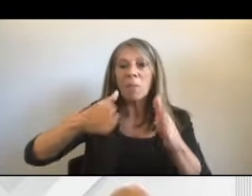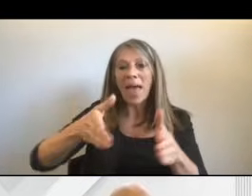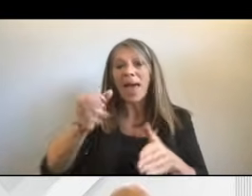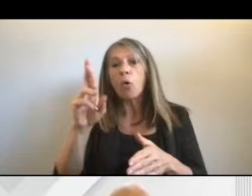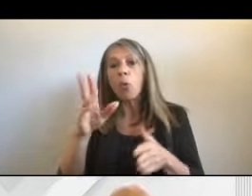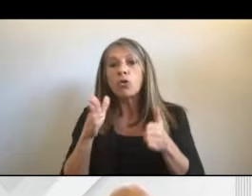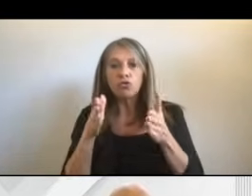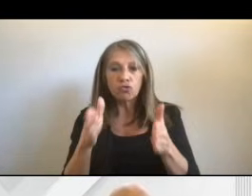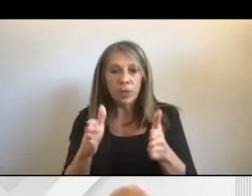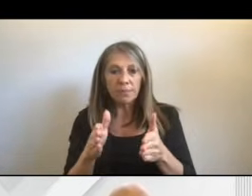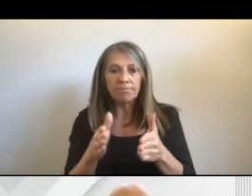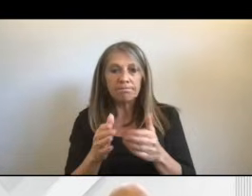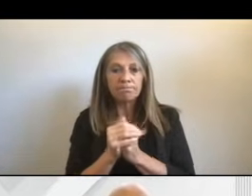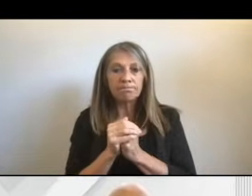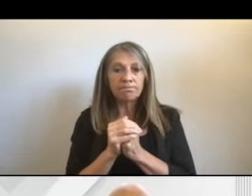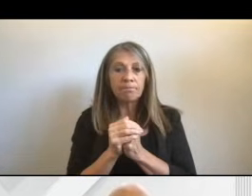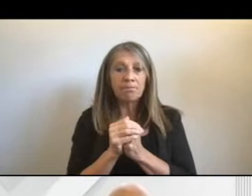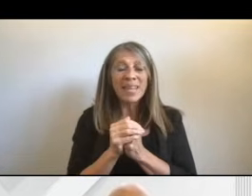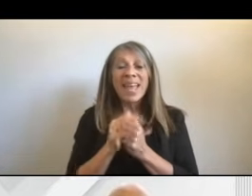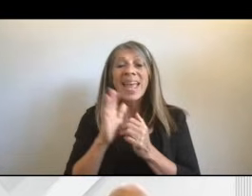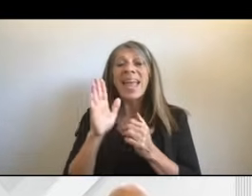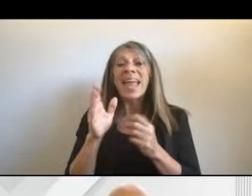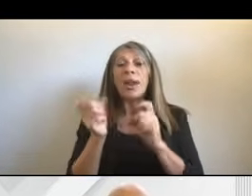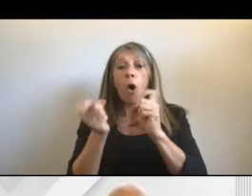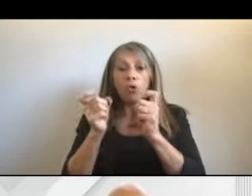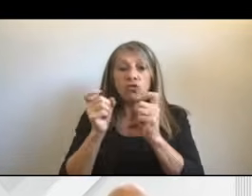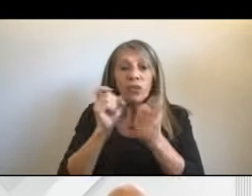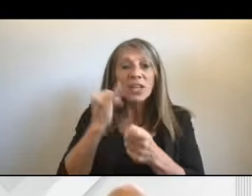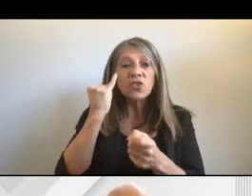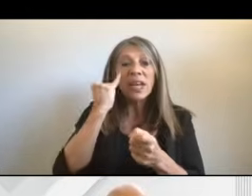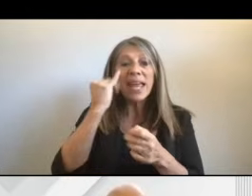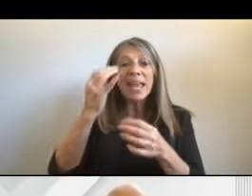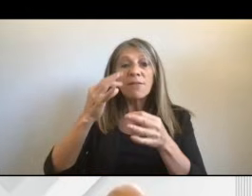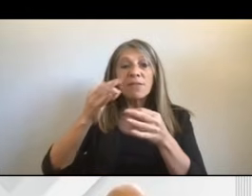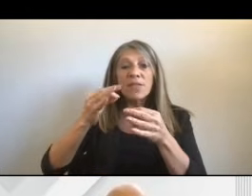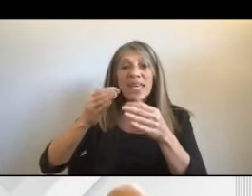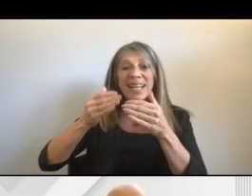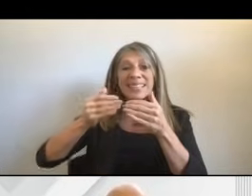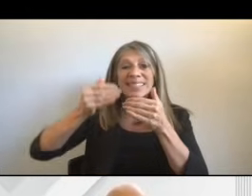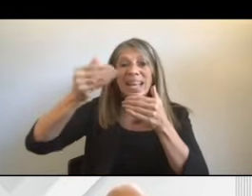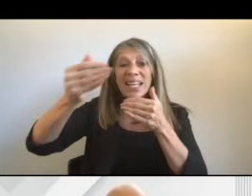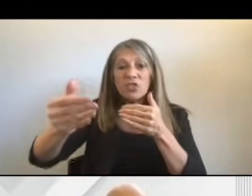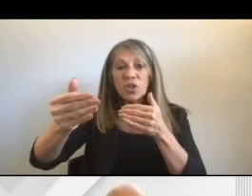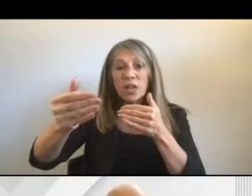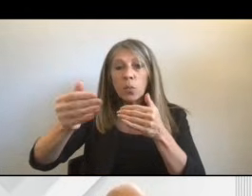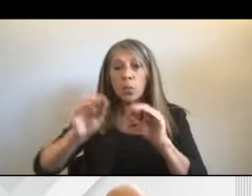In alterations, if a handrail extension would reduce the clear width of the pedestrian access